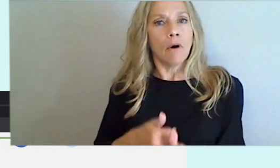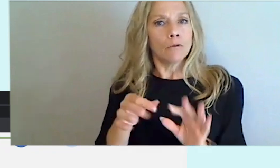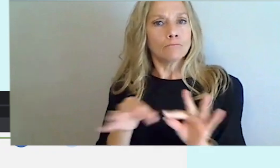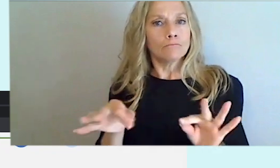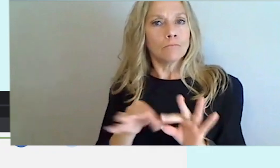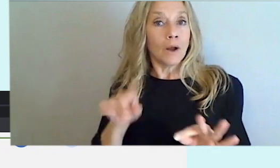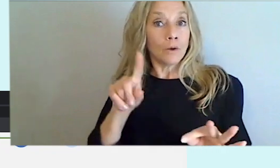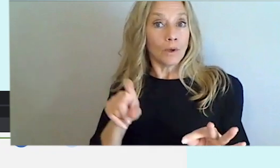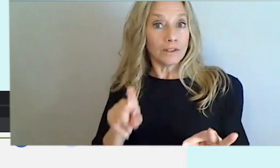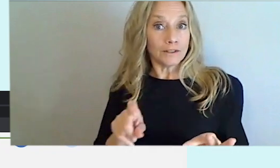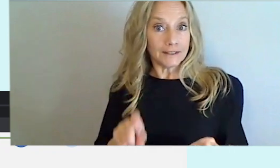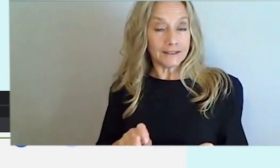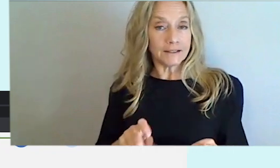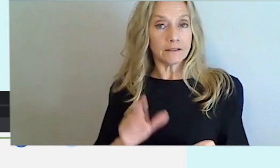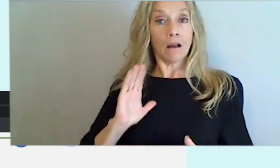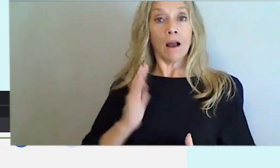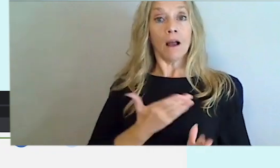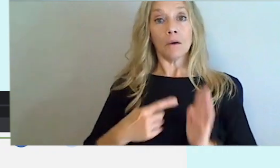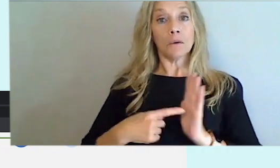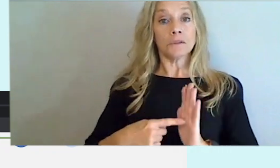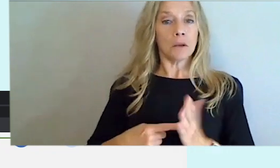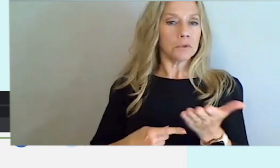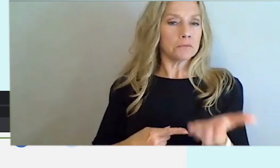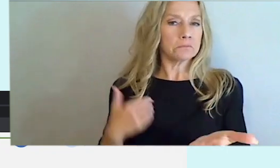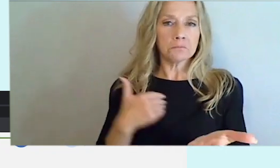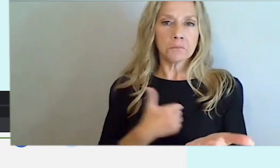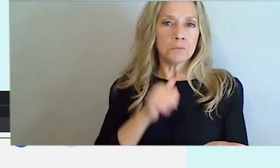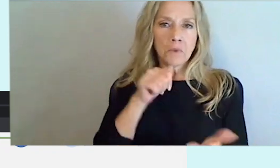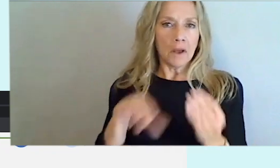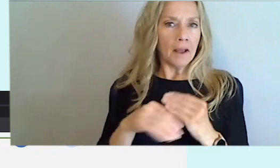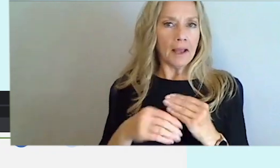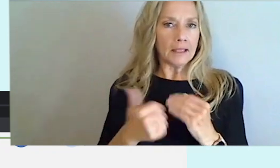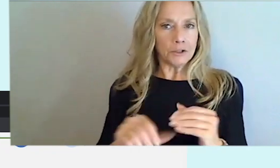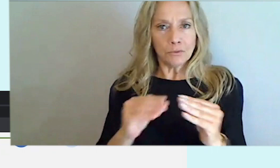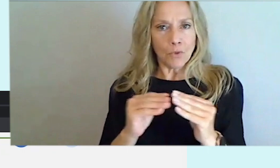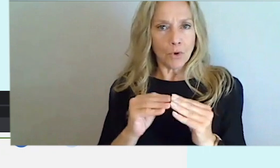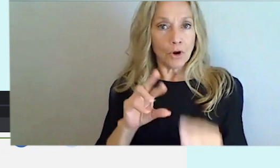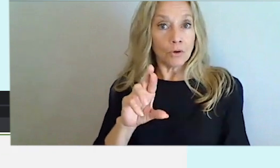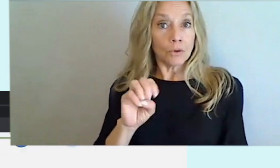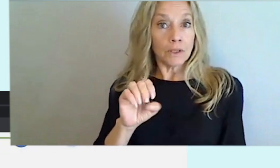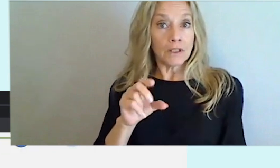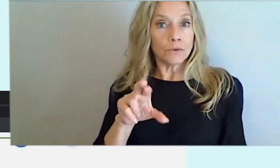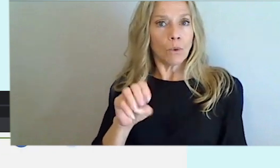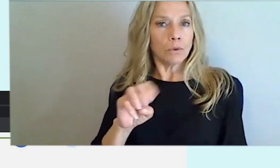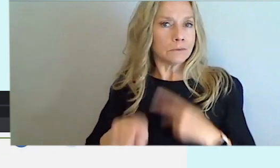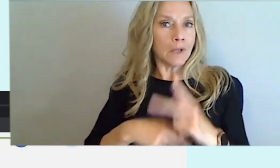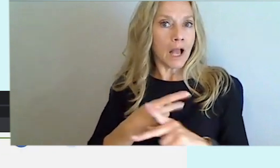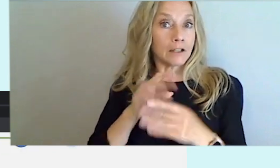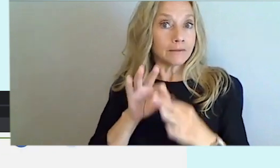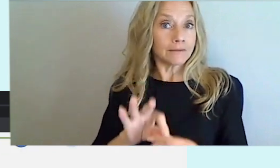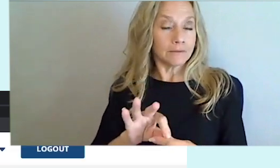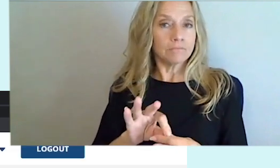For this example, the member is not adding any additional resource records. They must select now and click next.